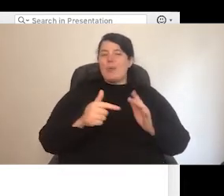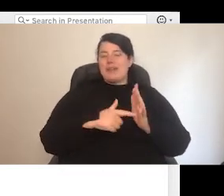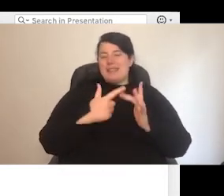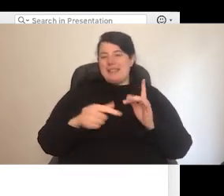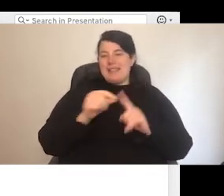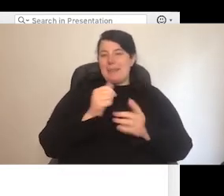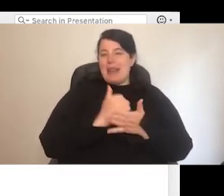8,